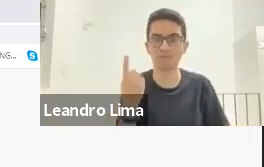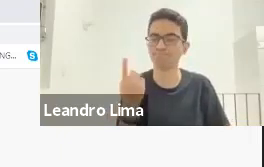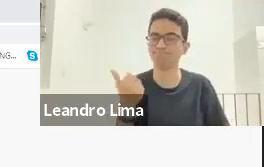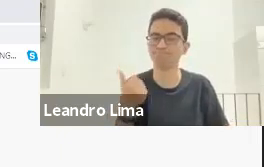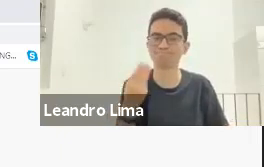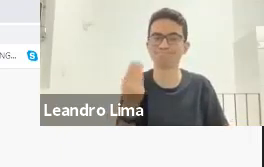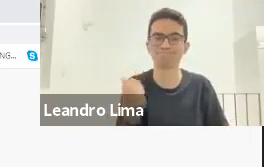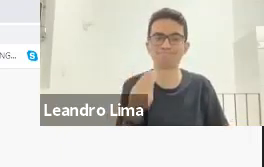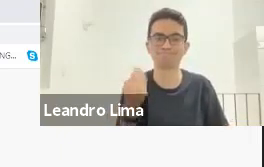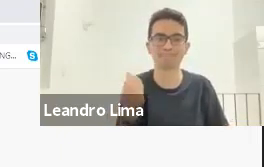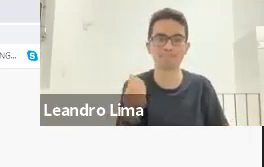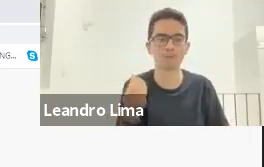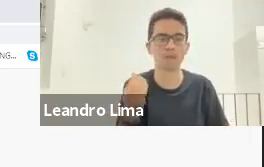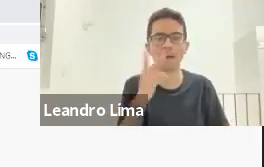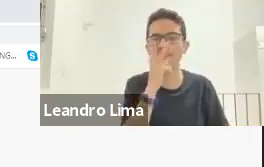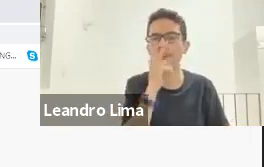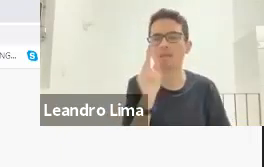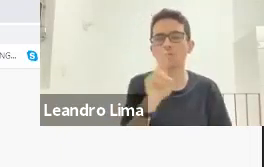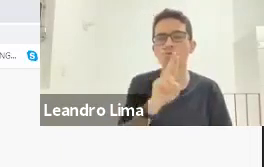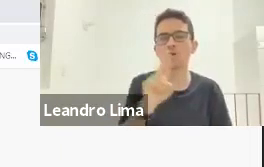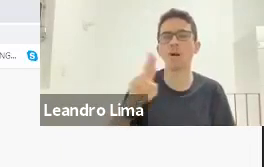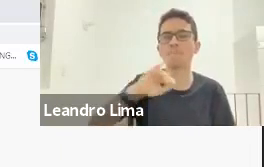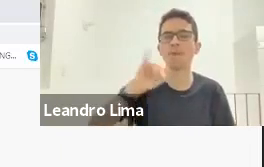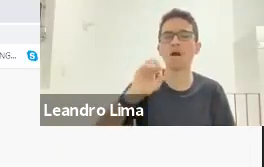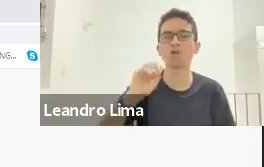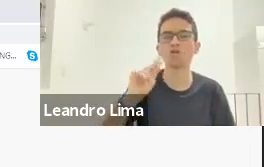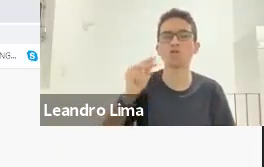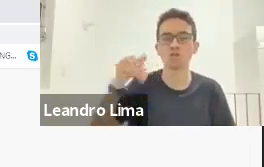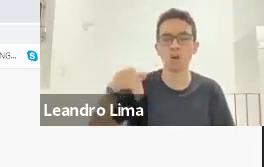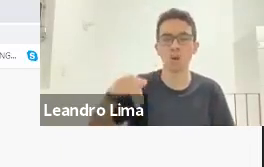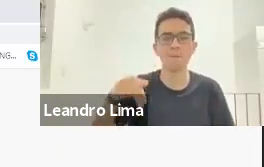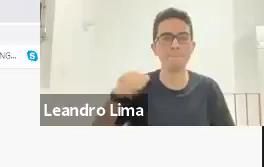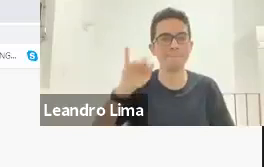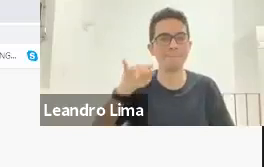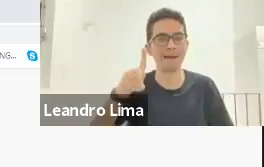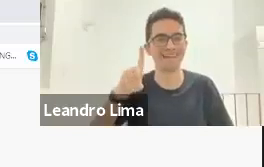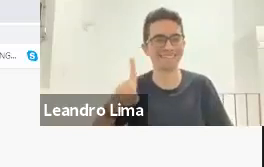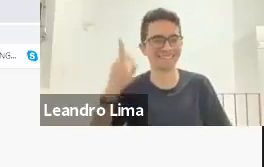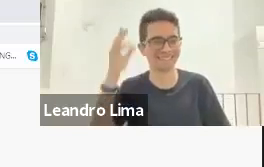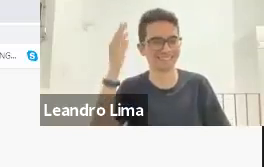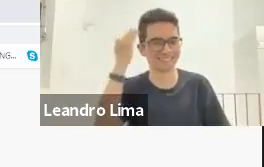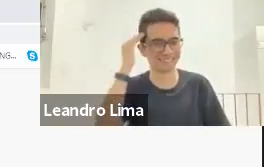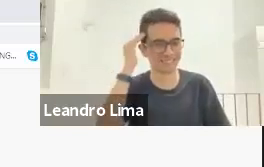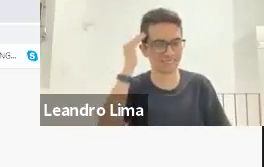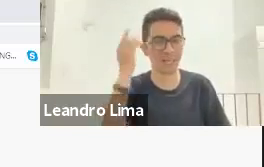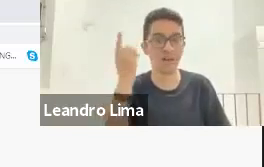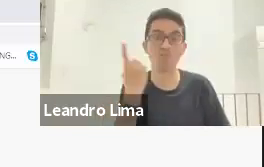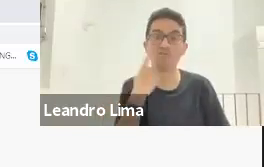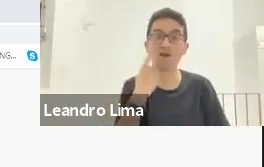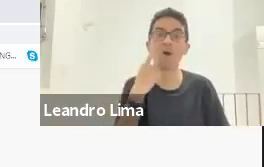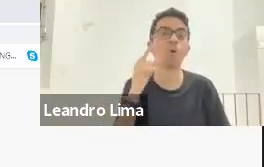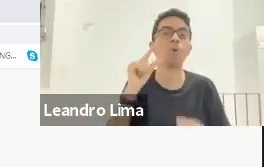righteous. mind, and he looks mind, and he looks at the.